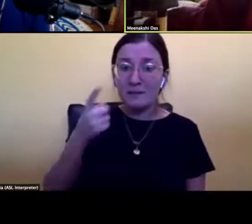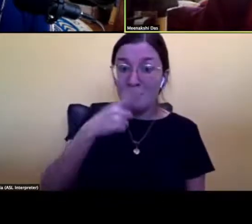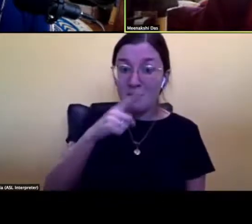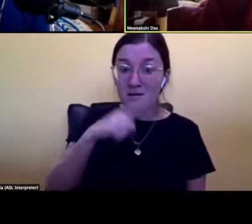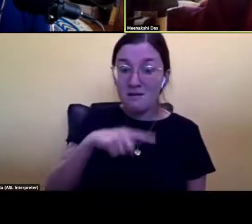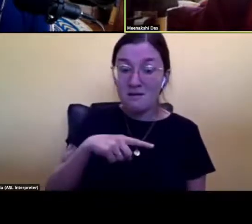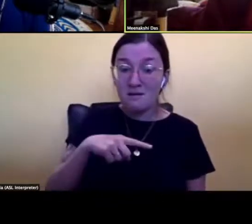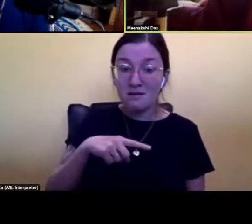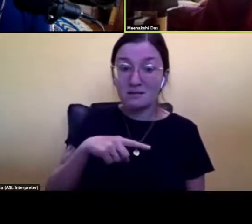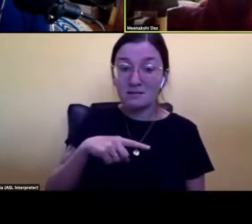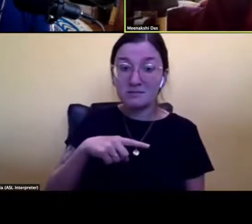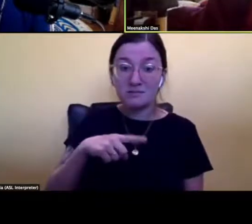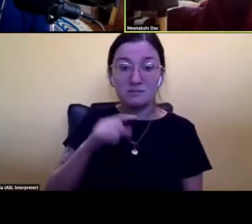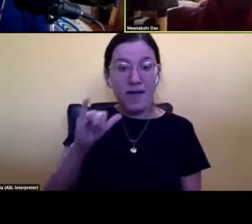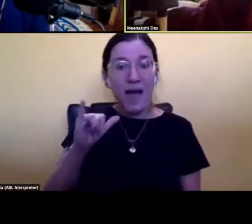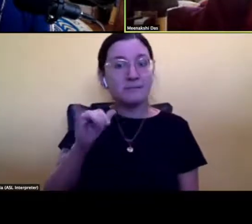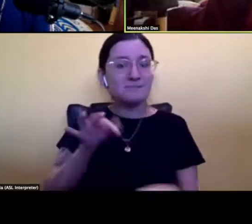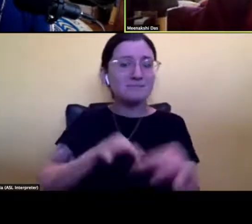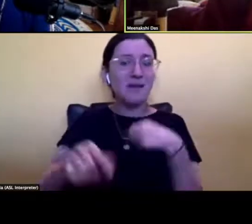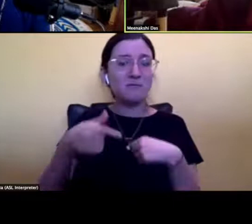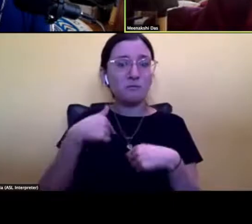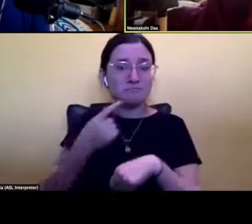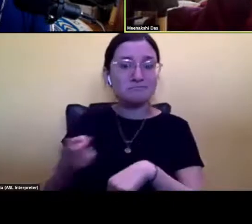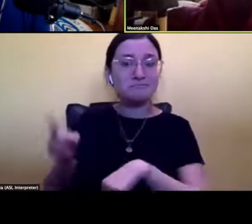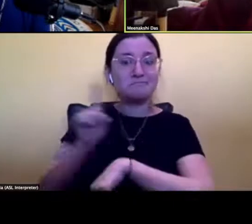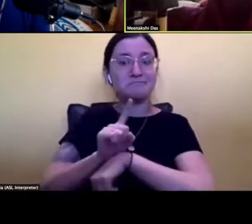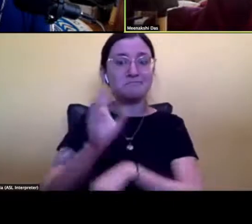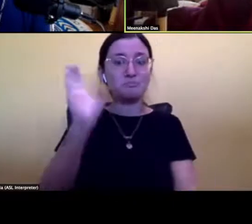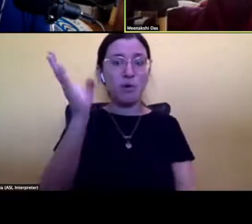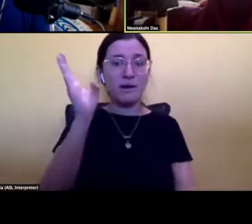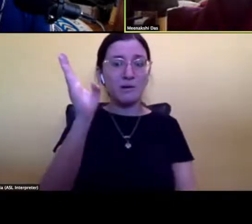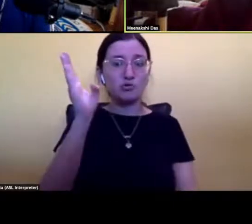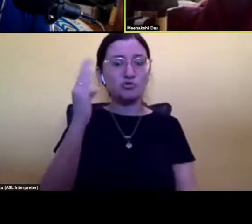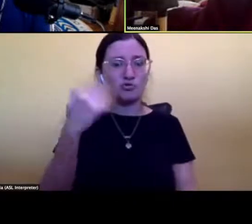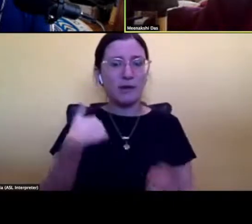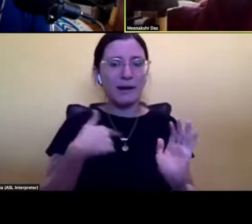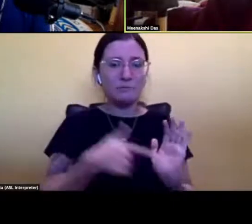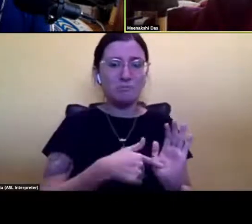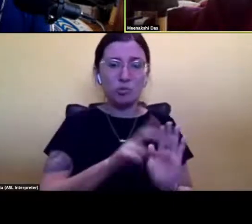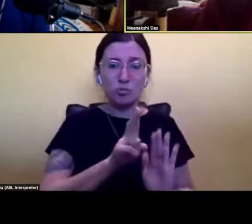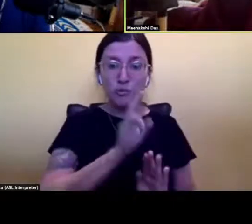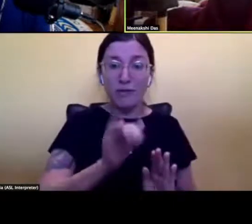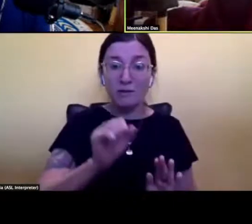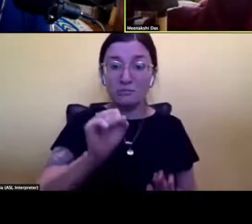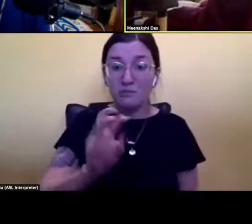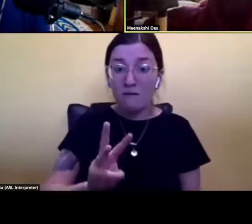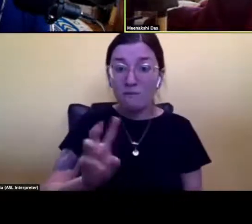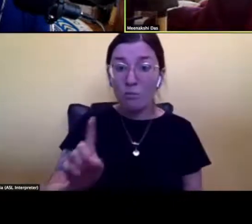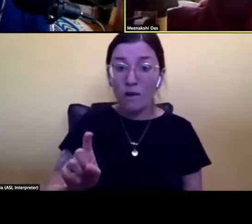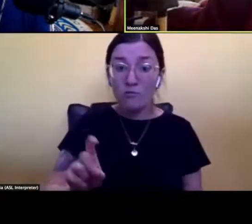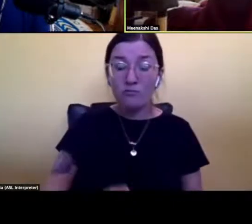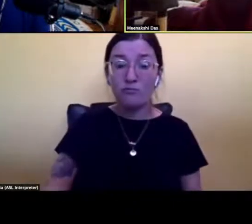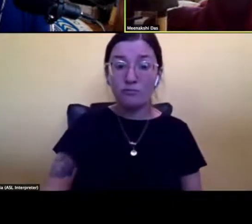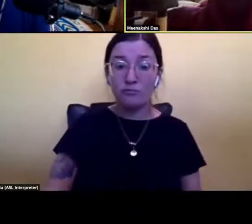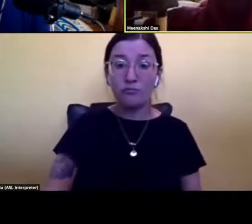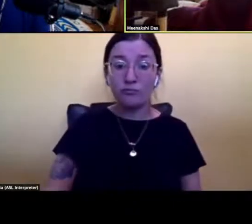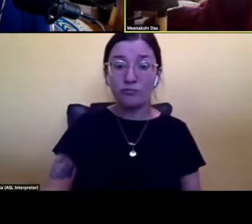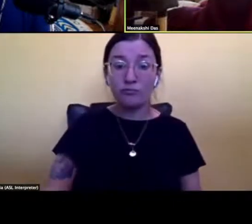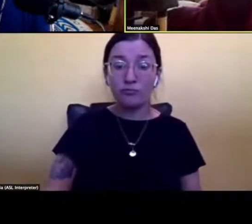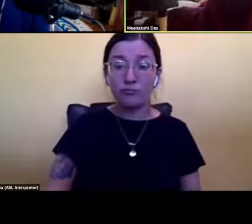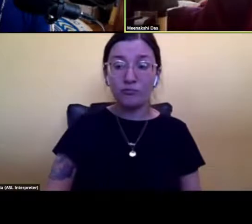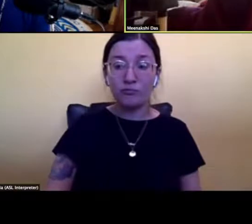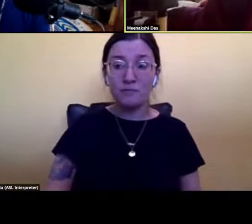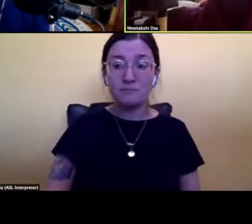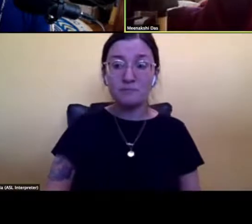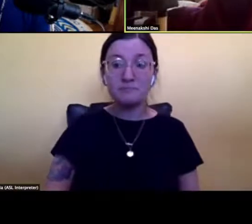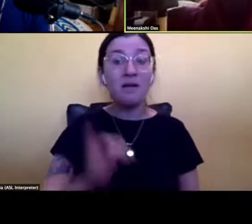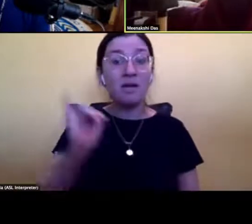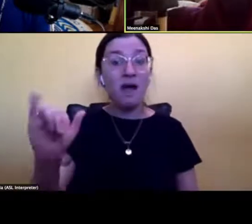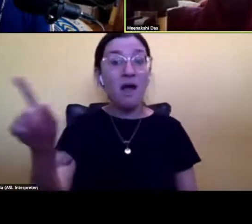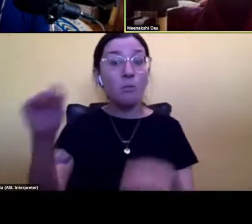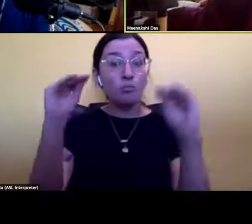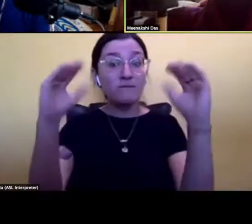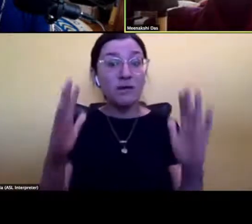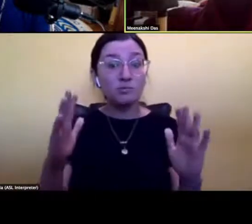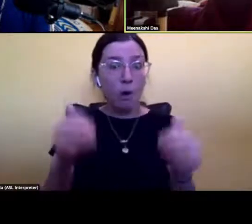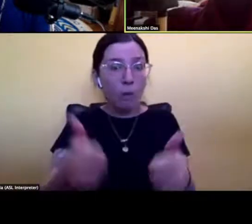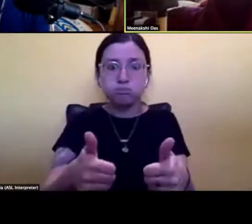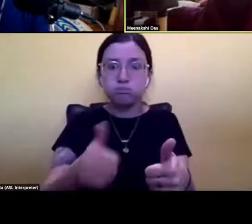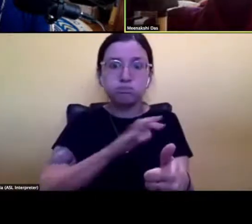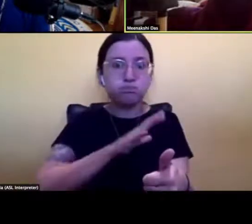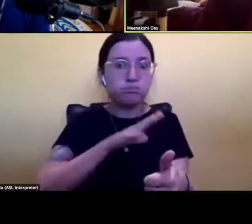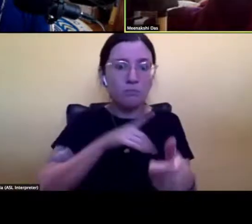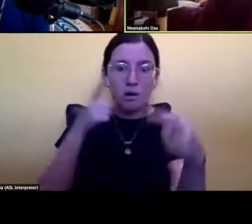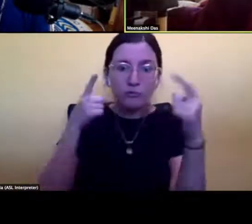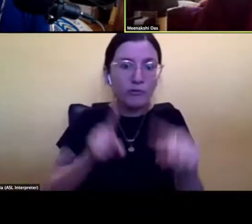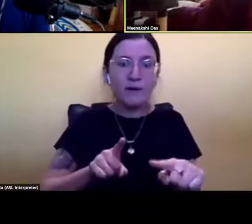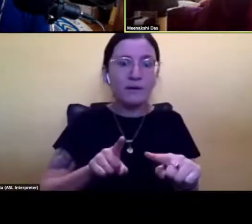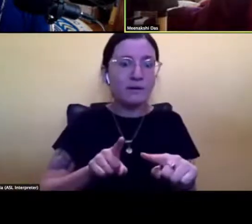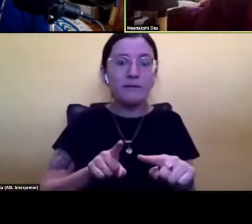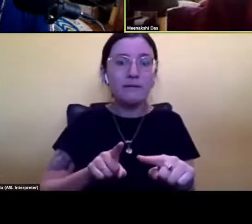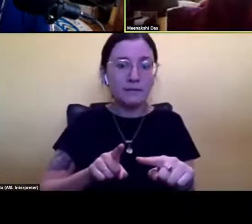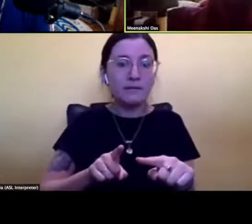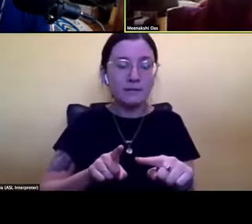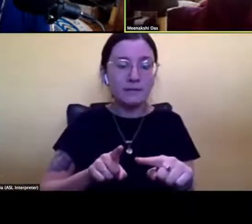do the presentation. And she agreed to it and it went well.